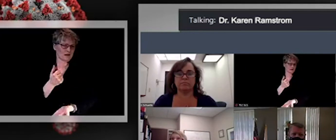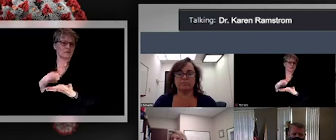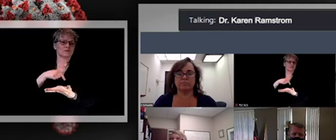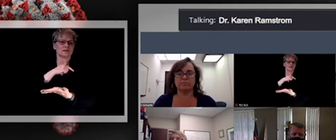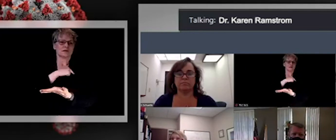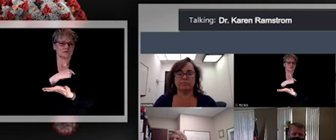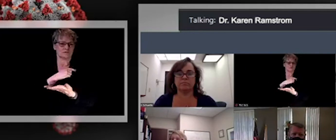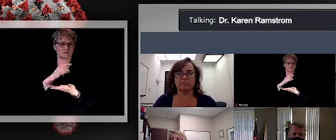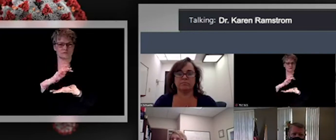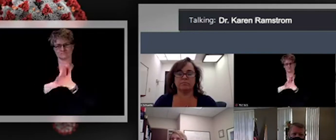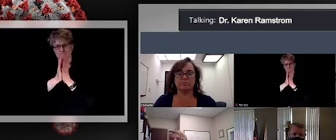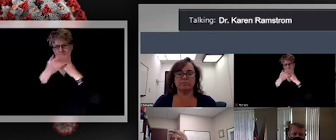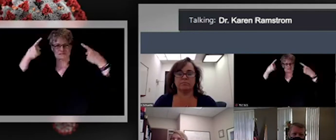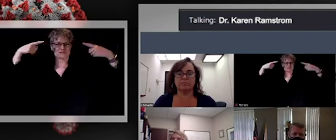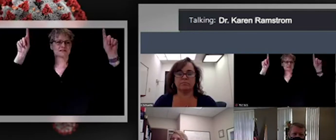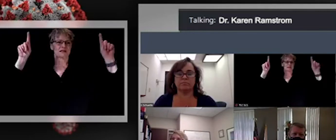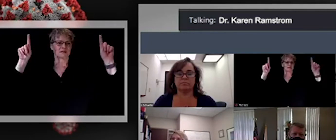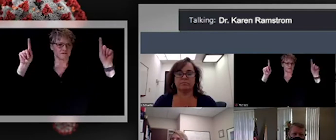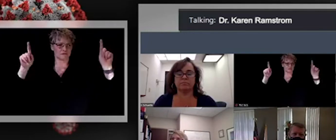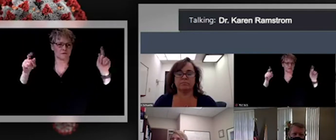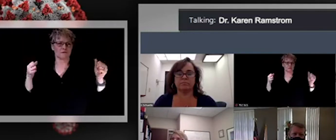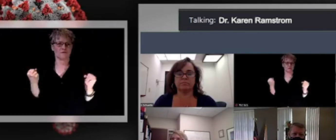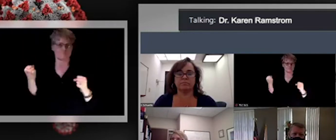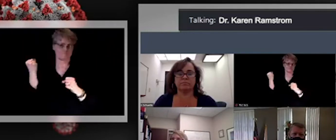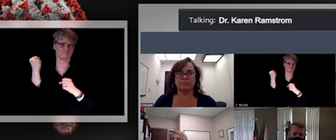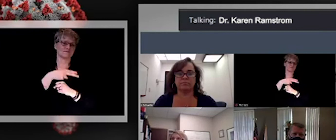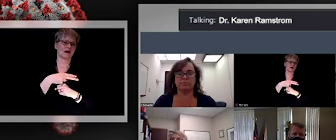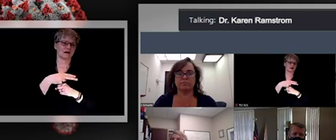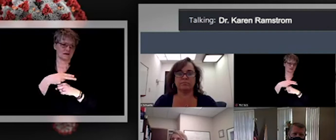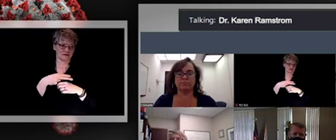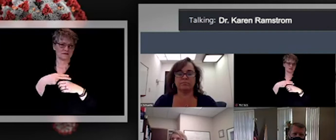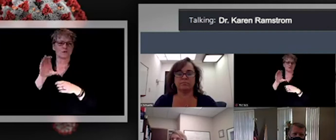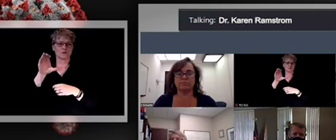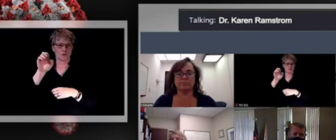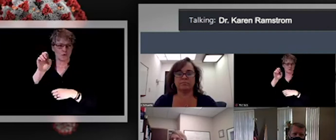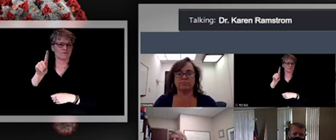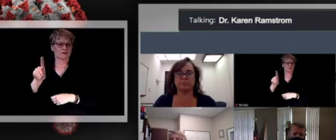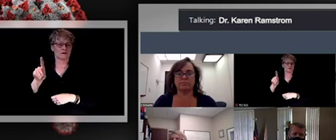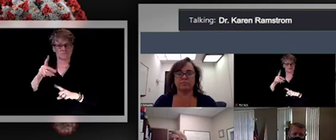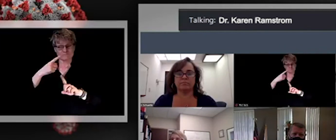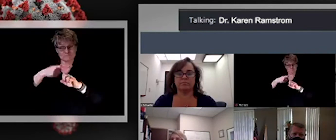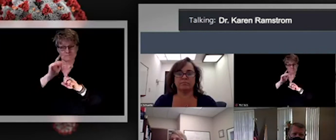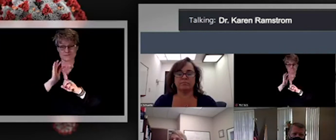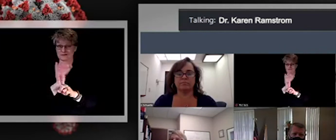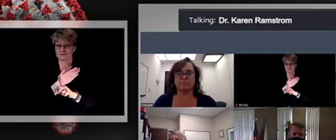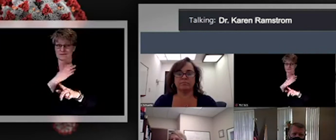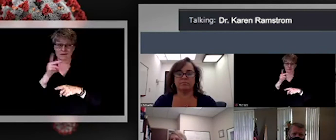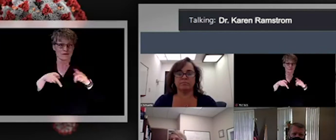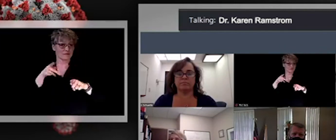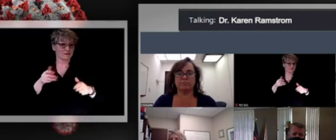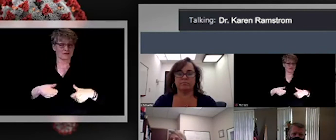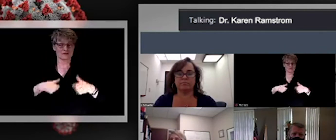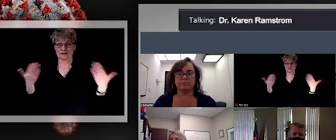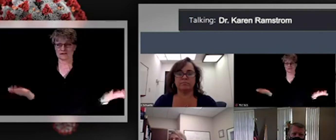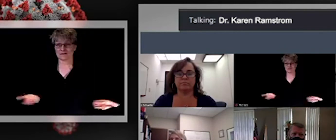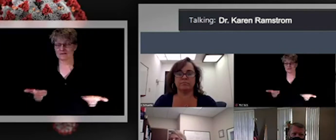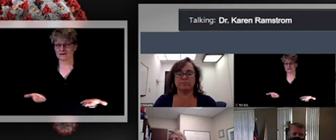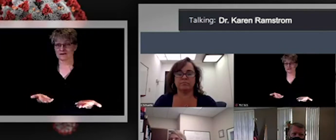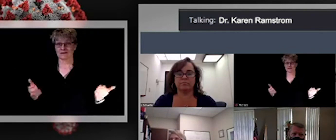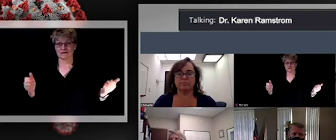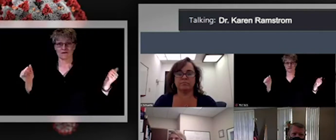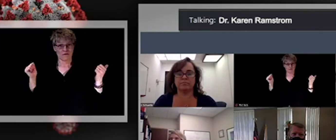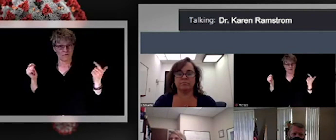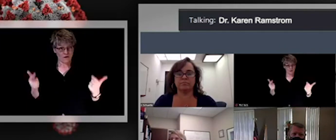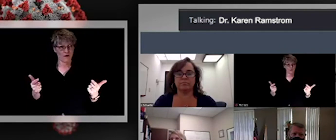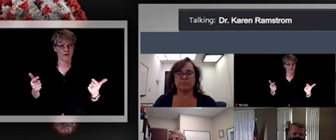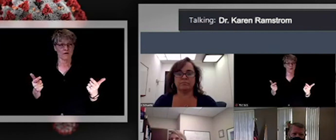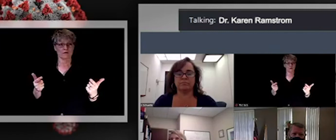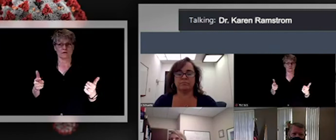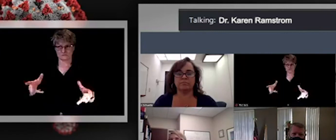I think the concern and behaviors of our residents. People are taking the recommendations seriously